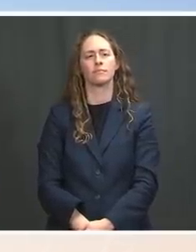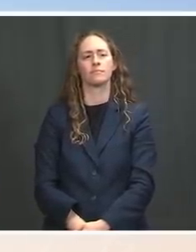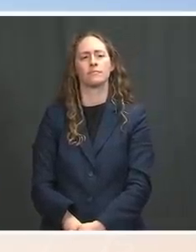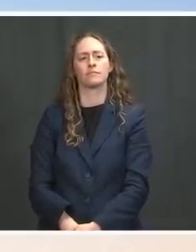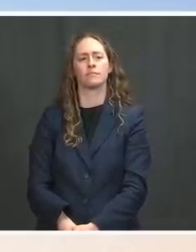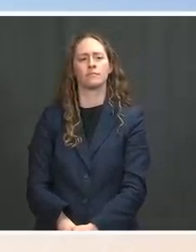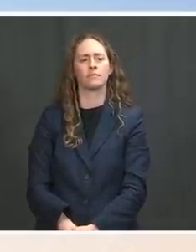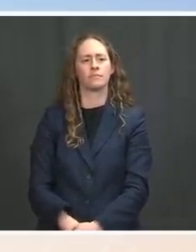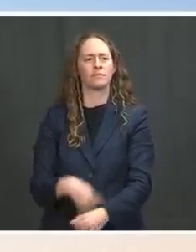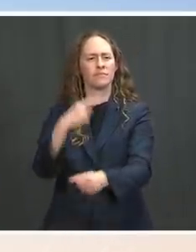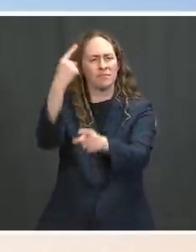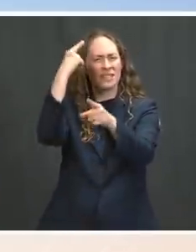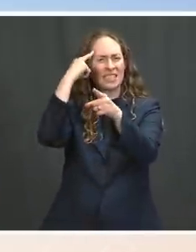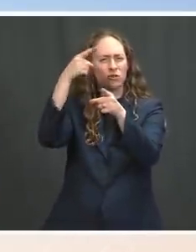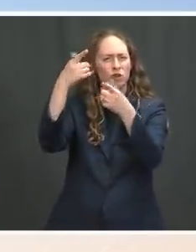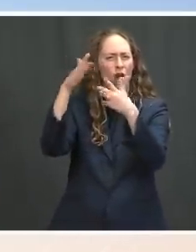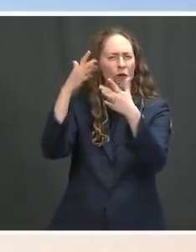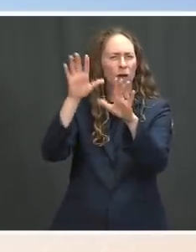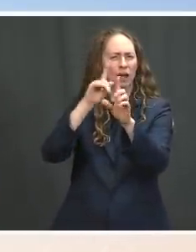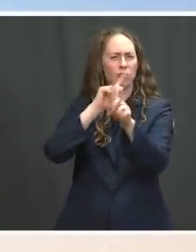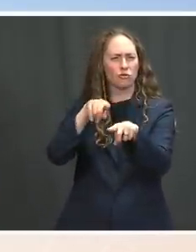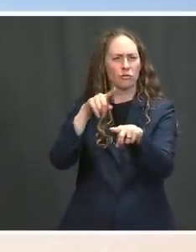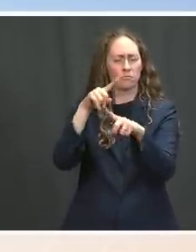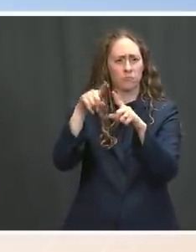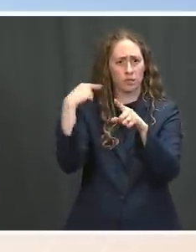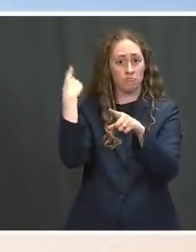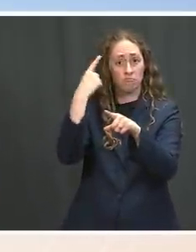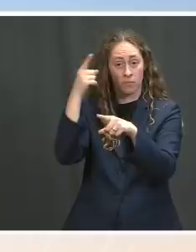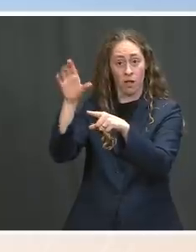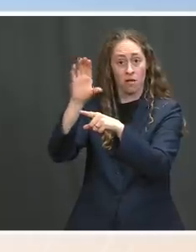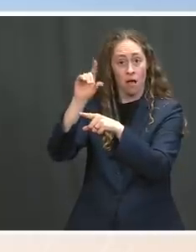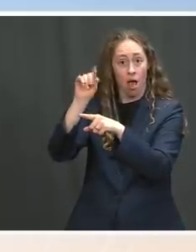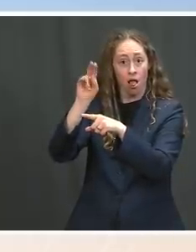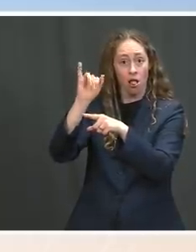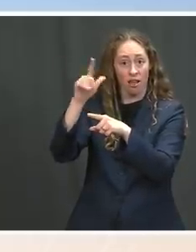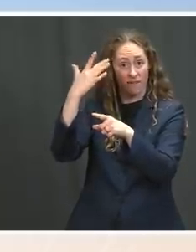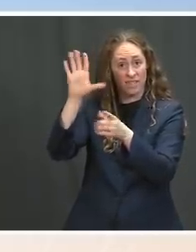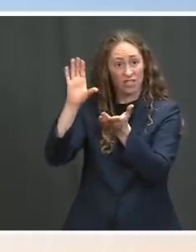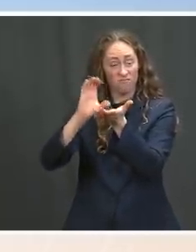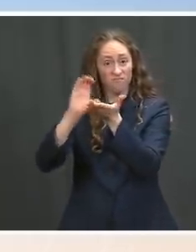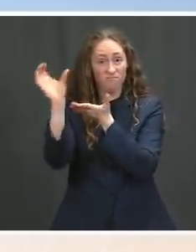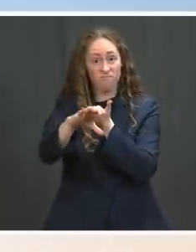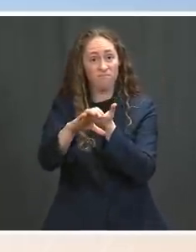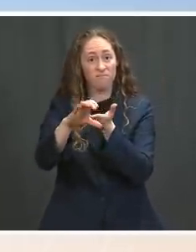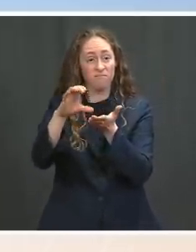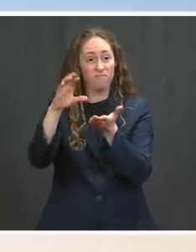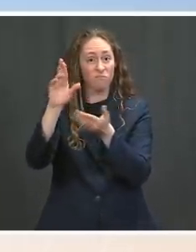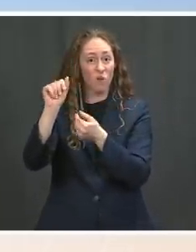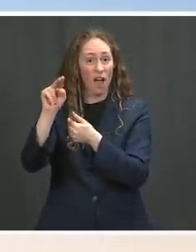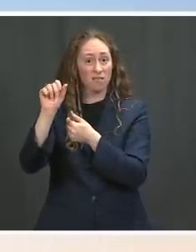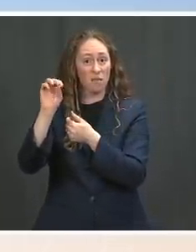Did Colonial pay the ransom already, or will they pay it? Ms. Psaki: I would send you to Colonial to answer that question.